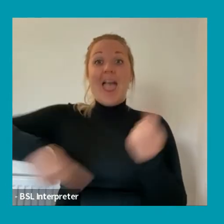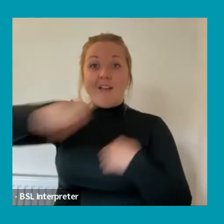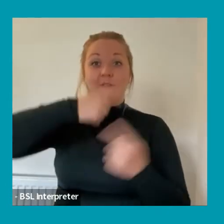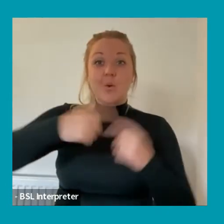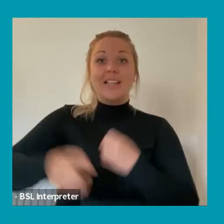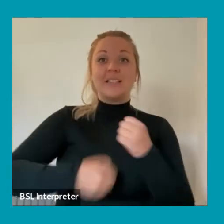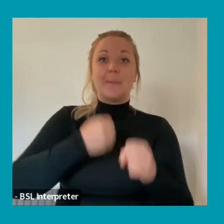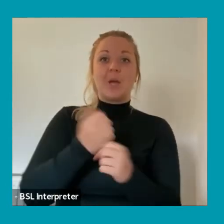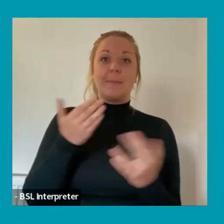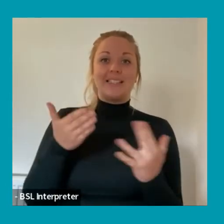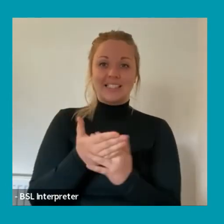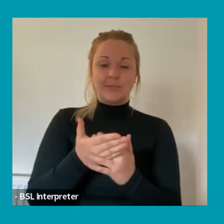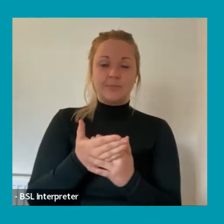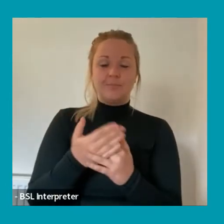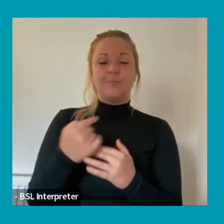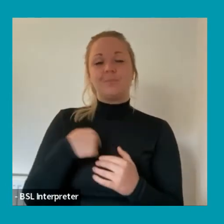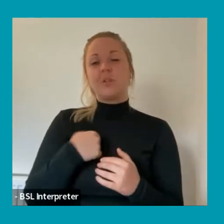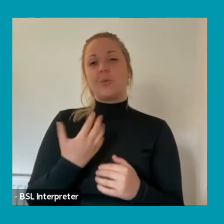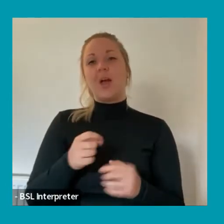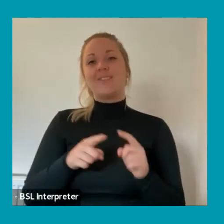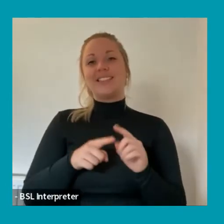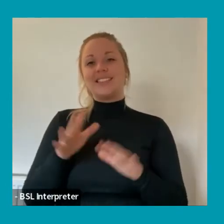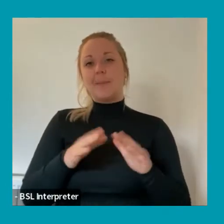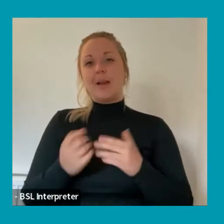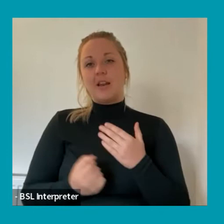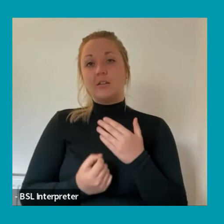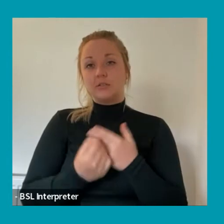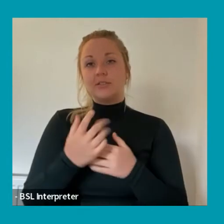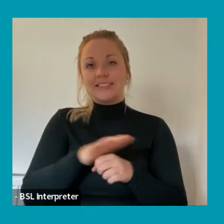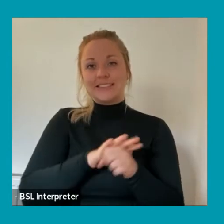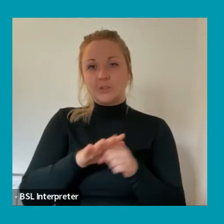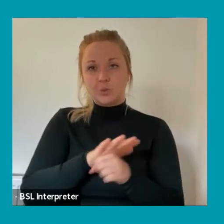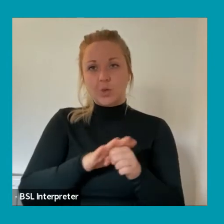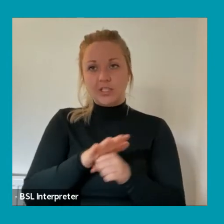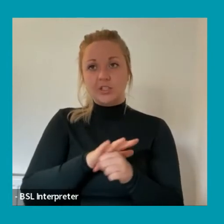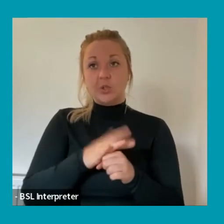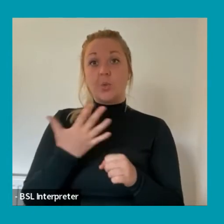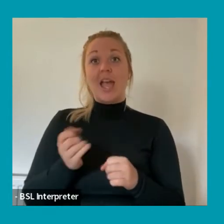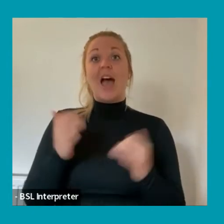We have a get together every now and again. We've got one next month, as it happens.